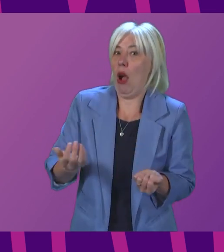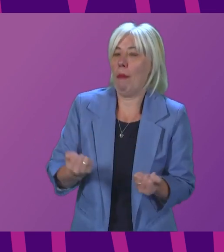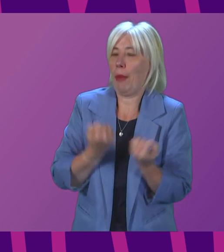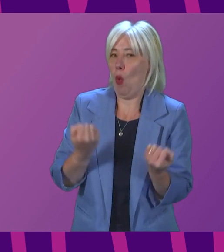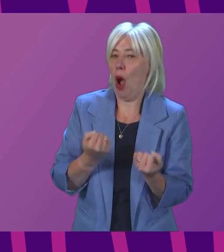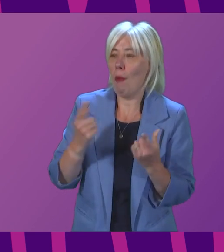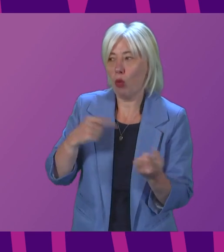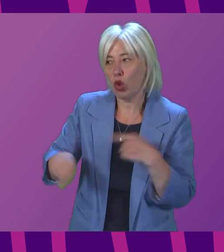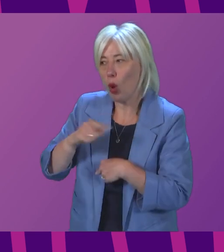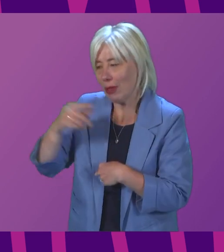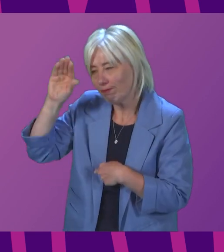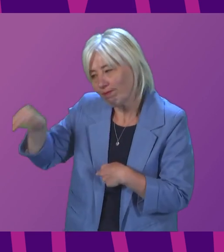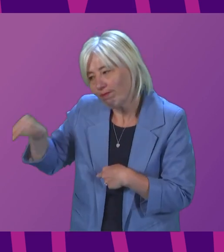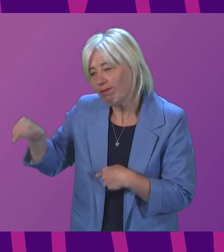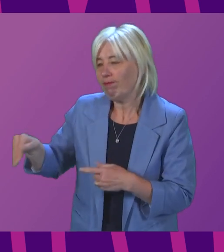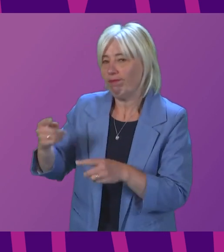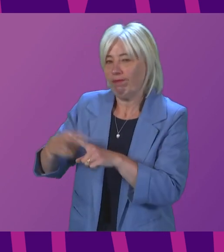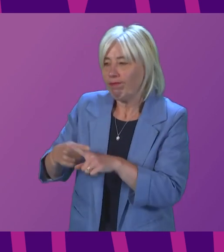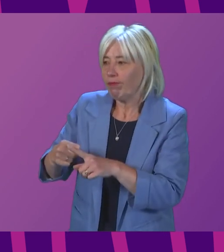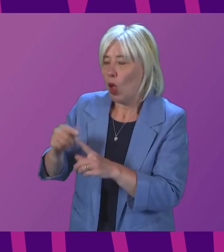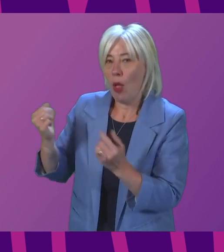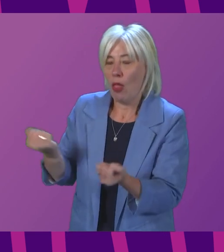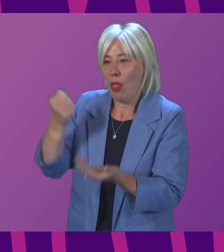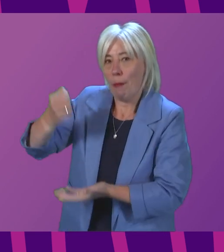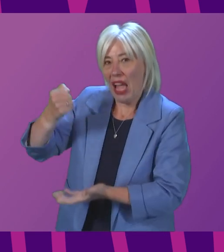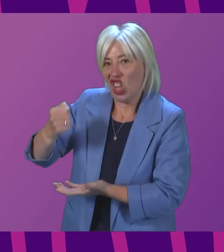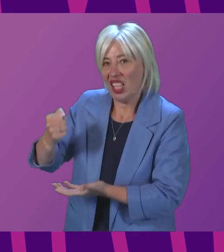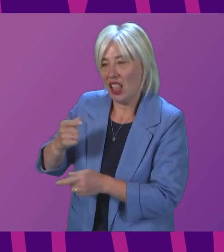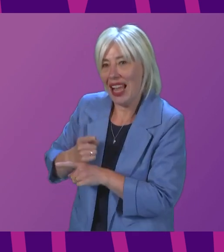on the chancellor to do much, much more when he gets to his feet in the House of Commons next week.